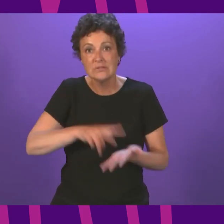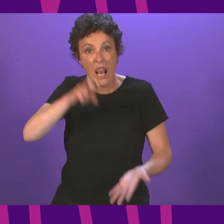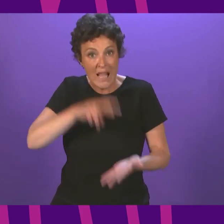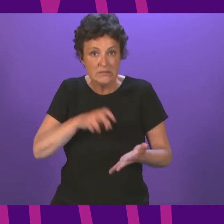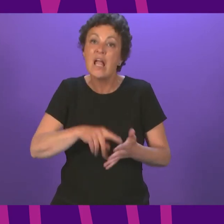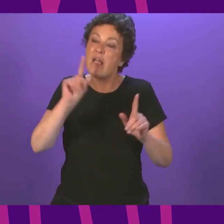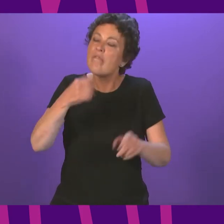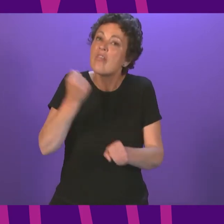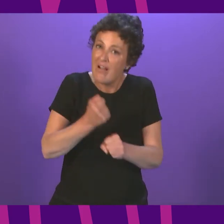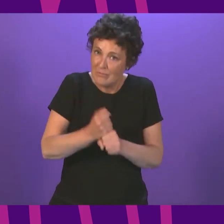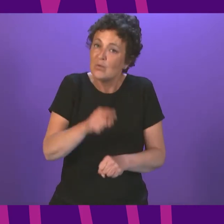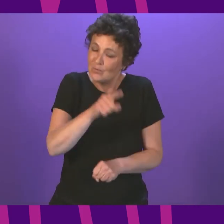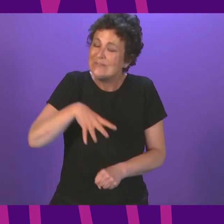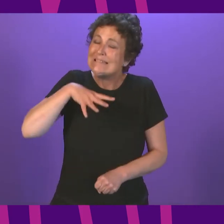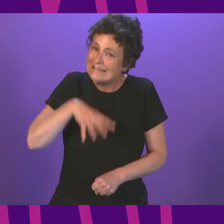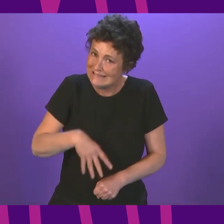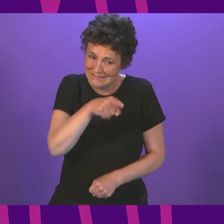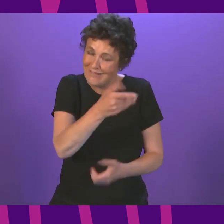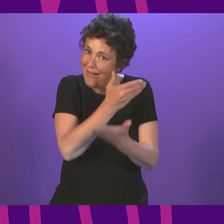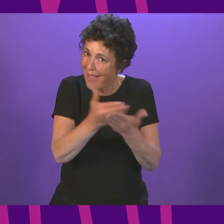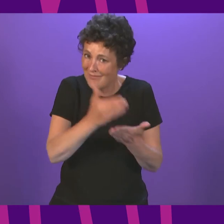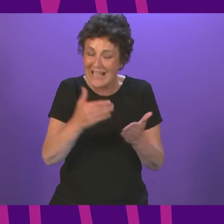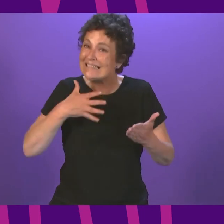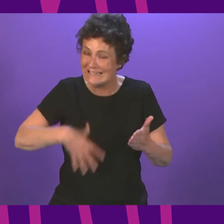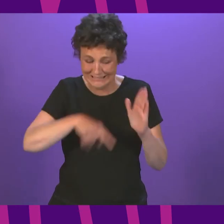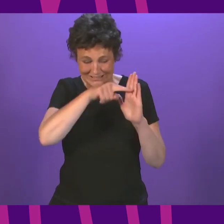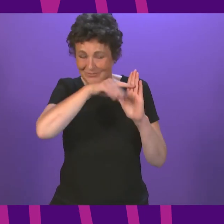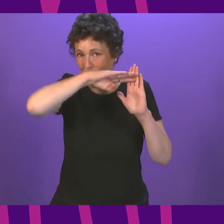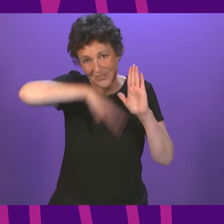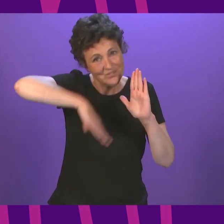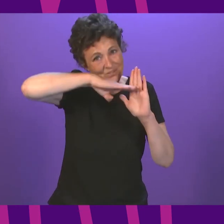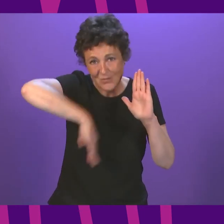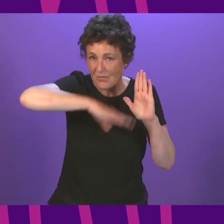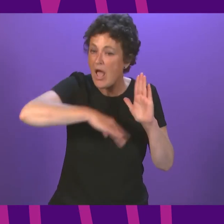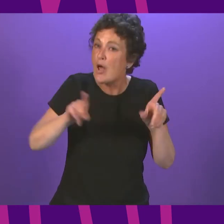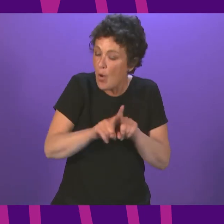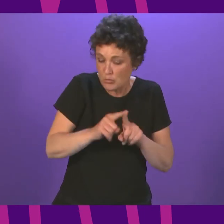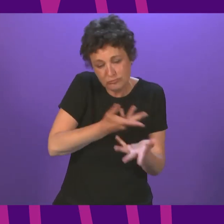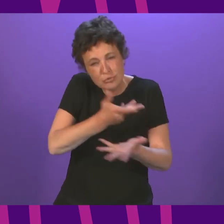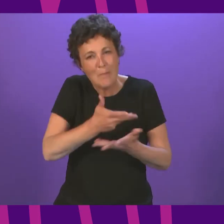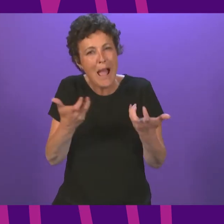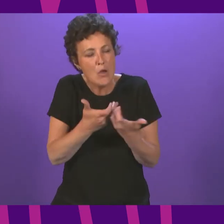acknowledge that we require clarity on the easing of restrictions and the mitigations that were talked about yesterday.